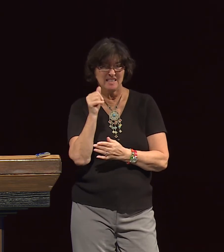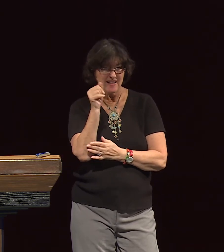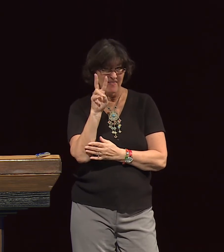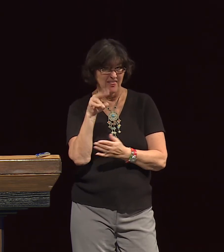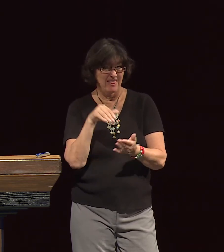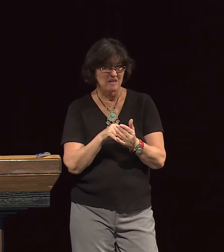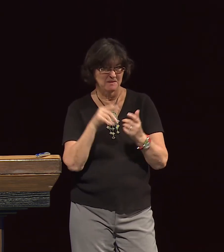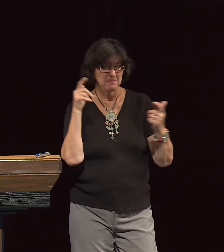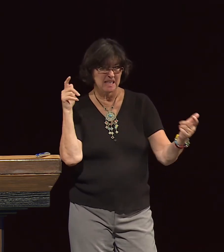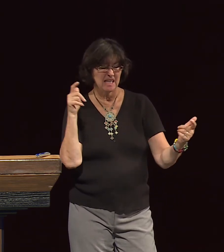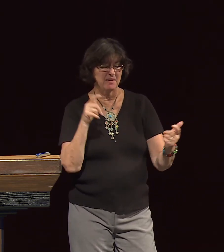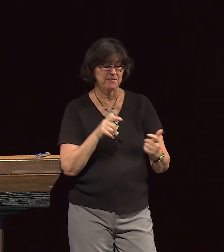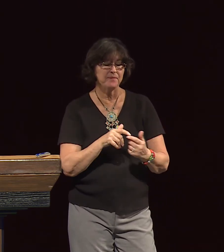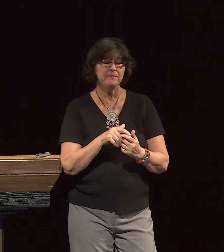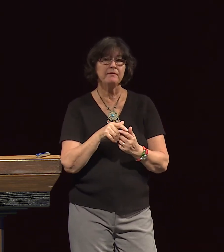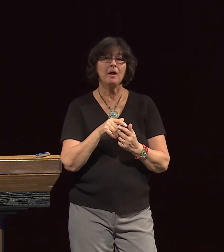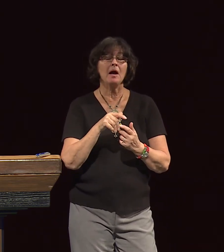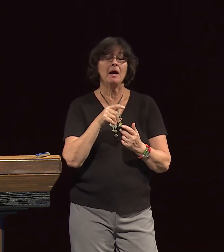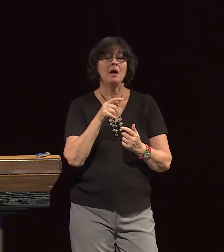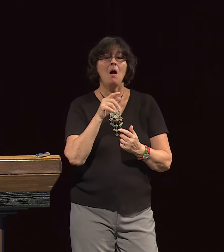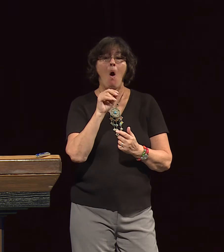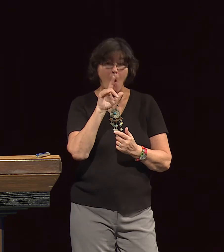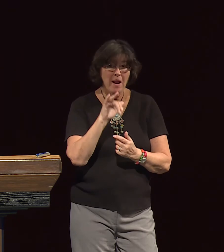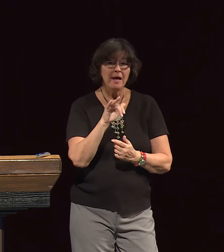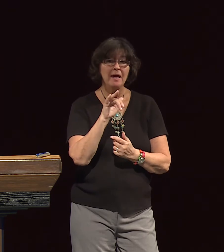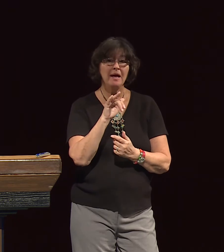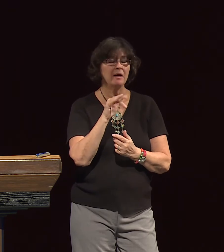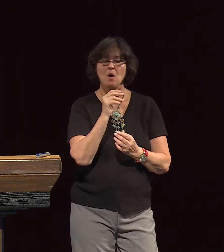that's a pretty big number...